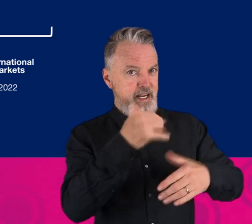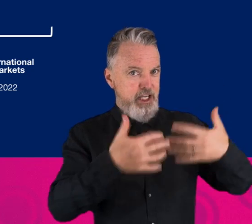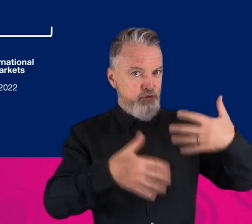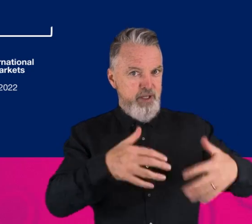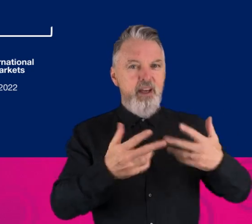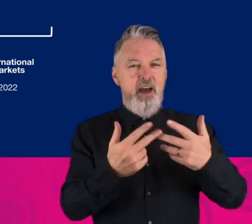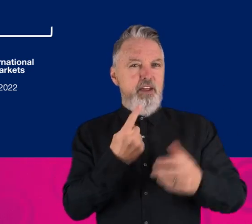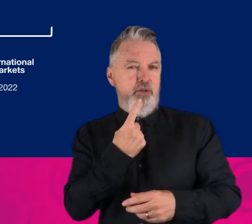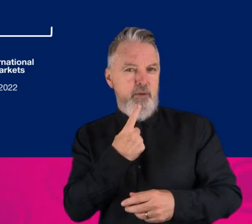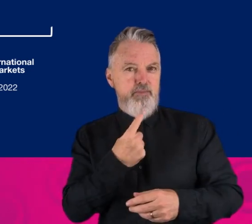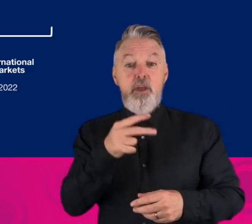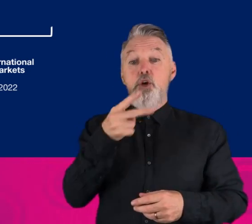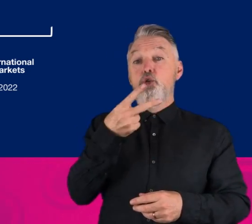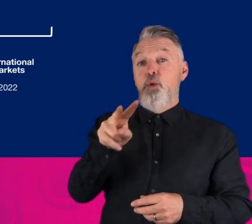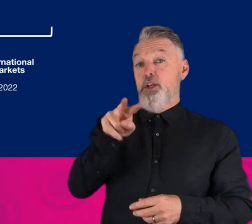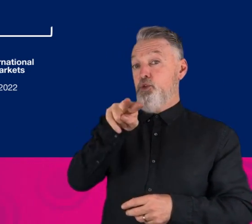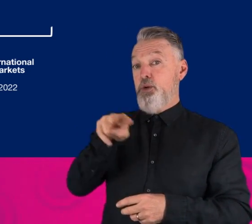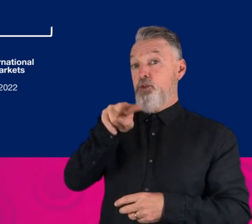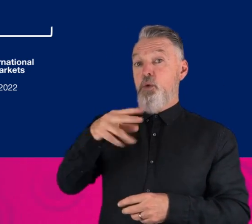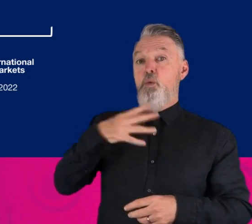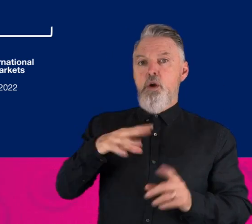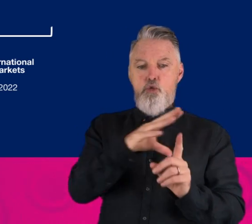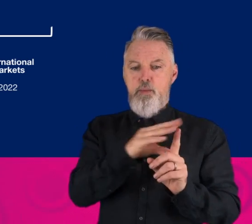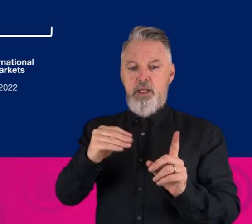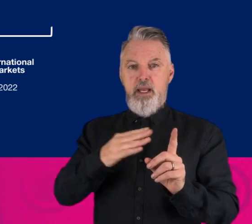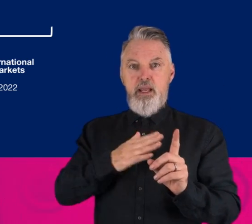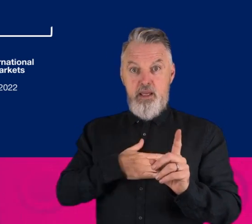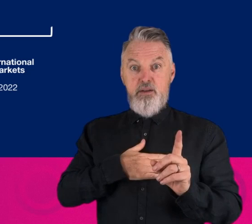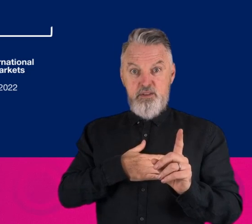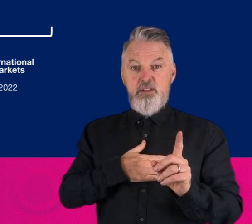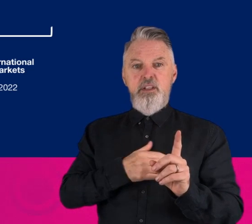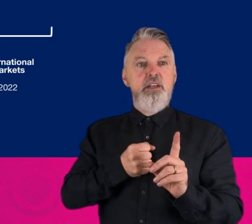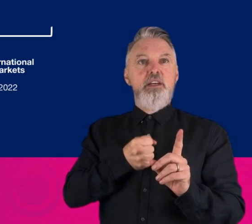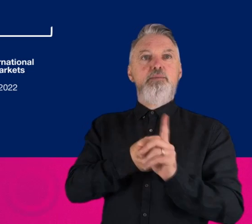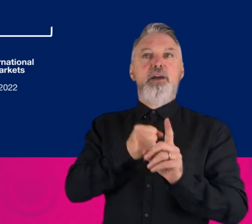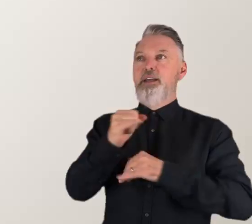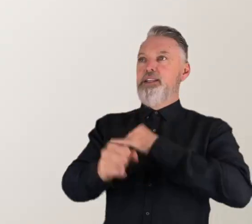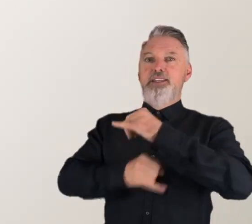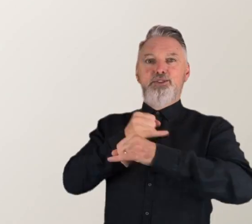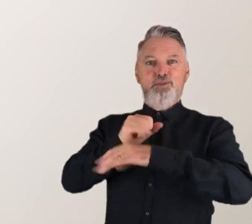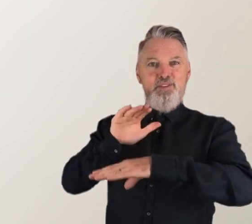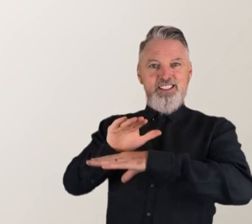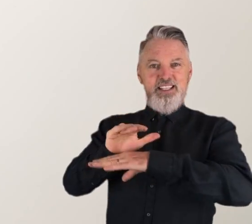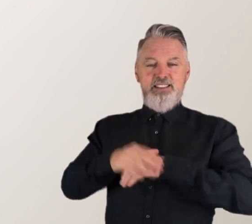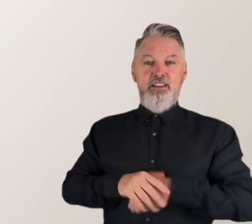And by 2022, . we’ll be looking to replicate our business model and impact in international markets. But our short term goal